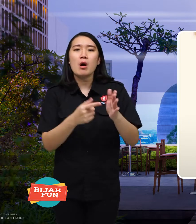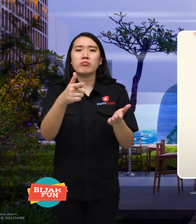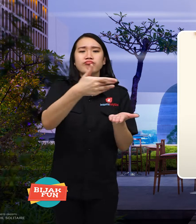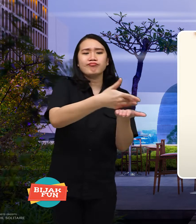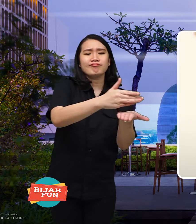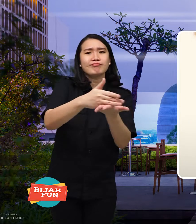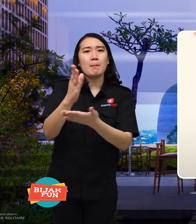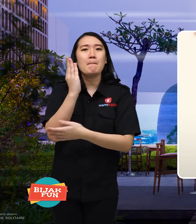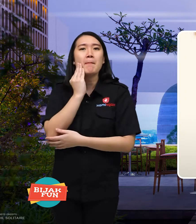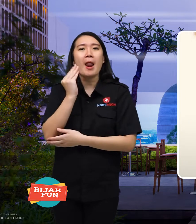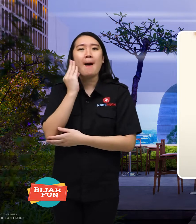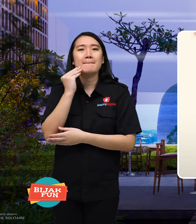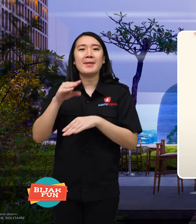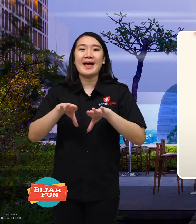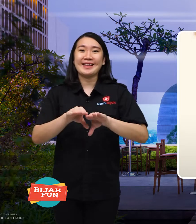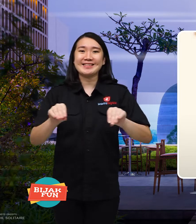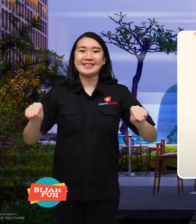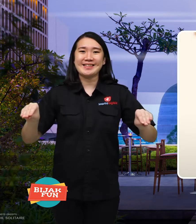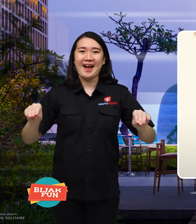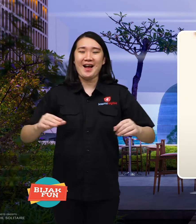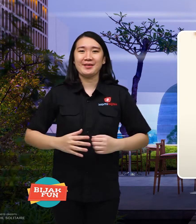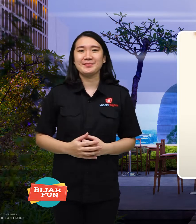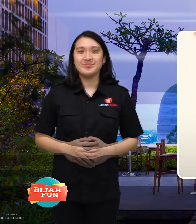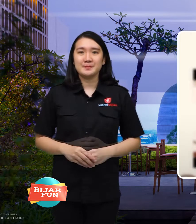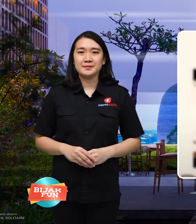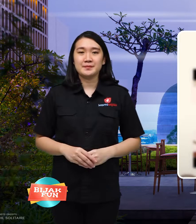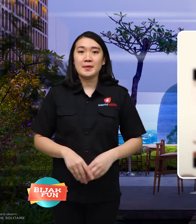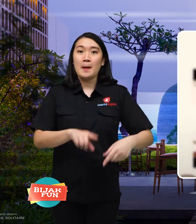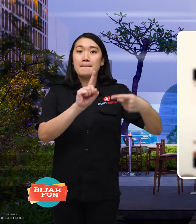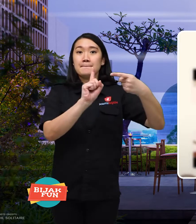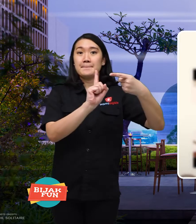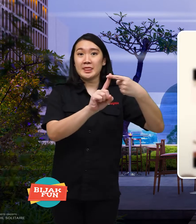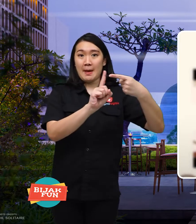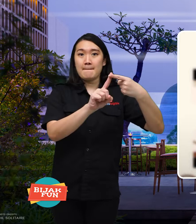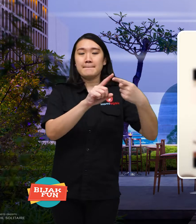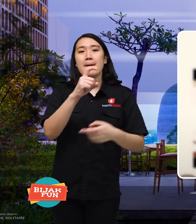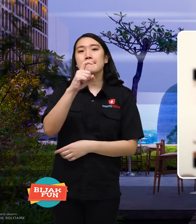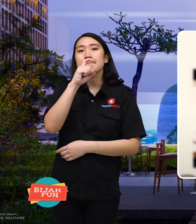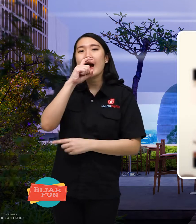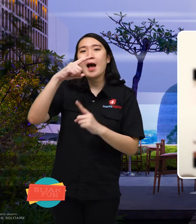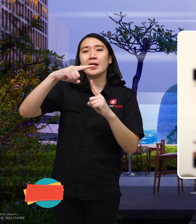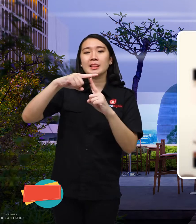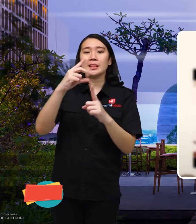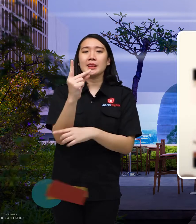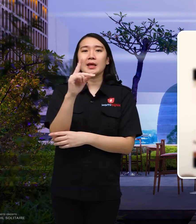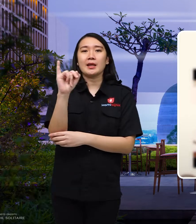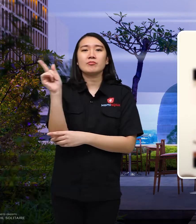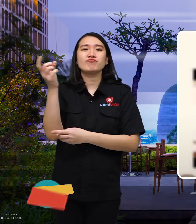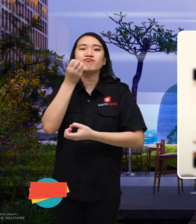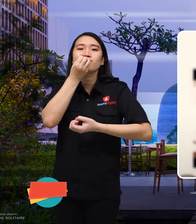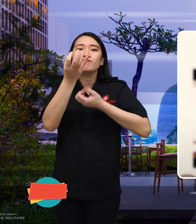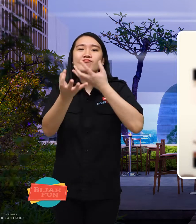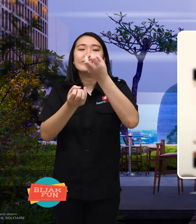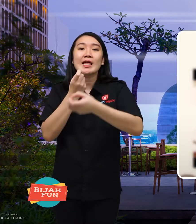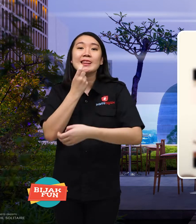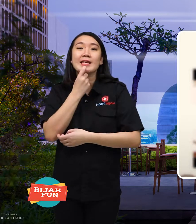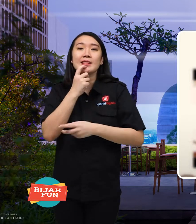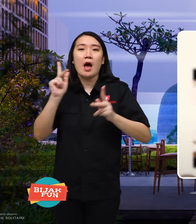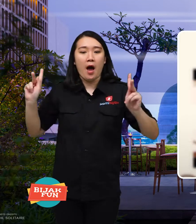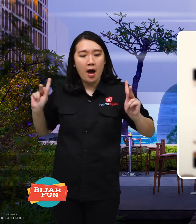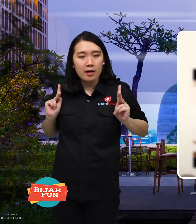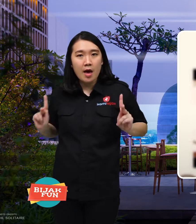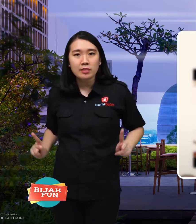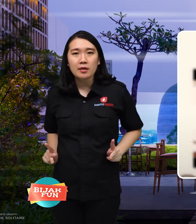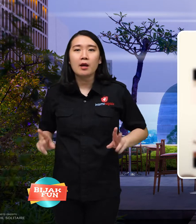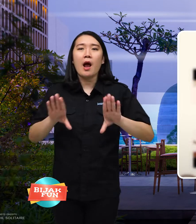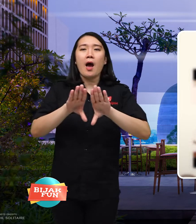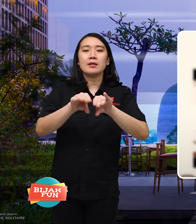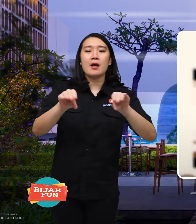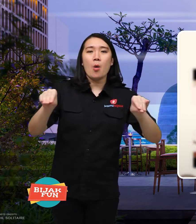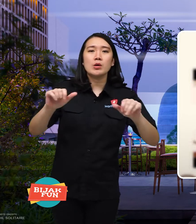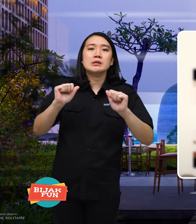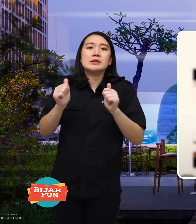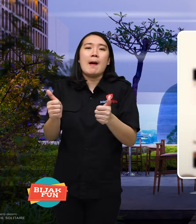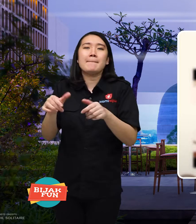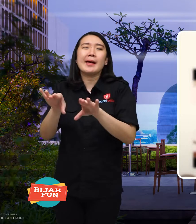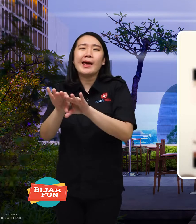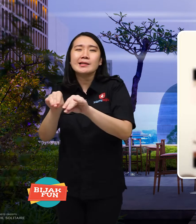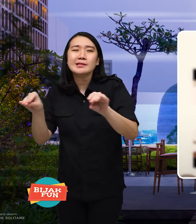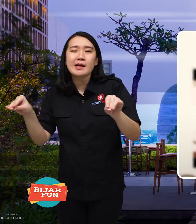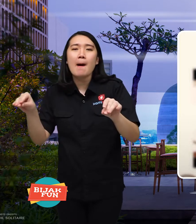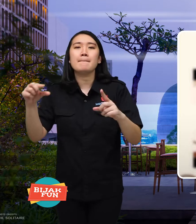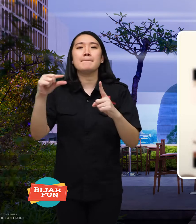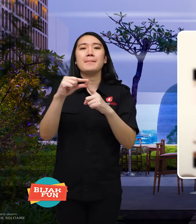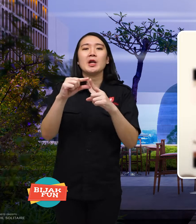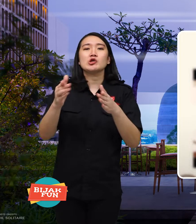First, Mr. Tri explained about the character of the employees ready to work in a company must have an attitude like